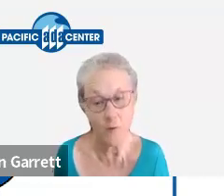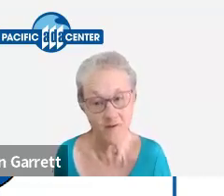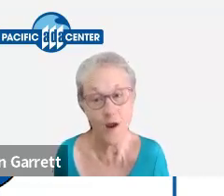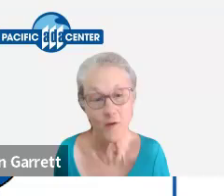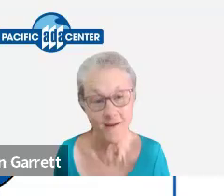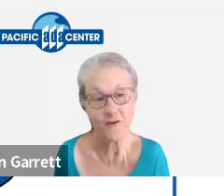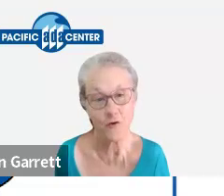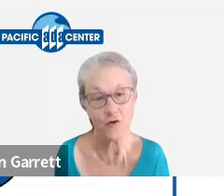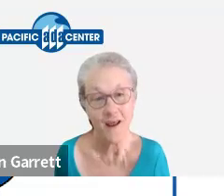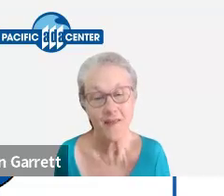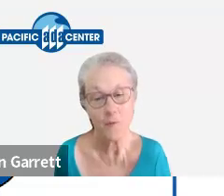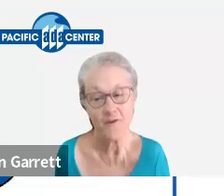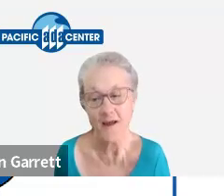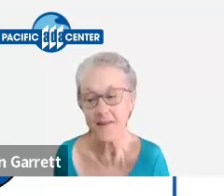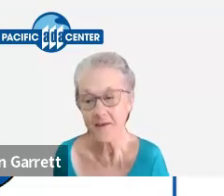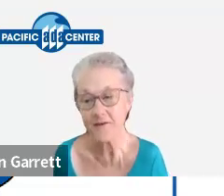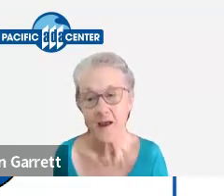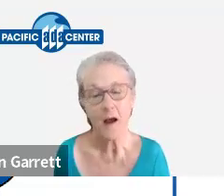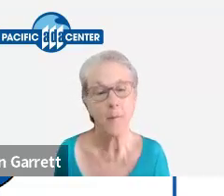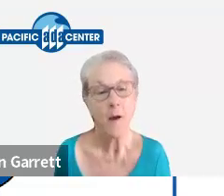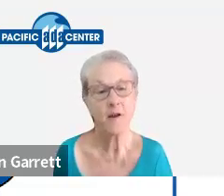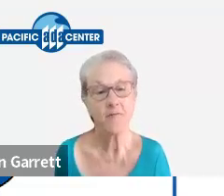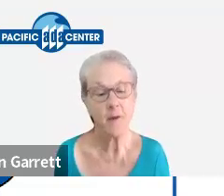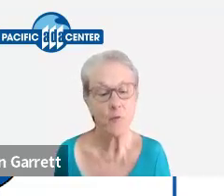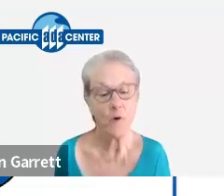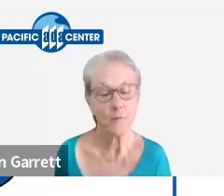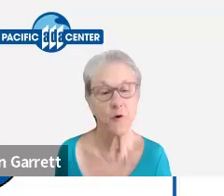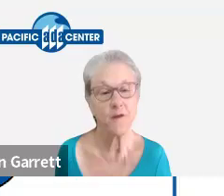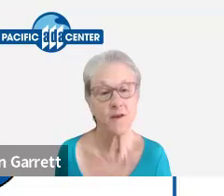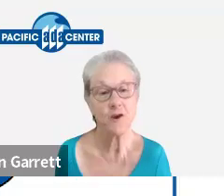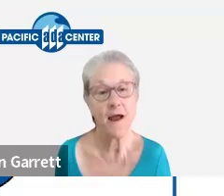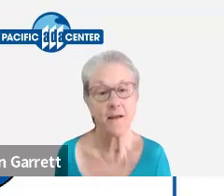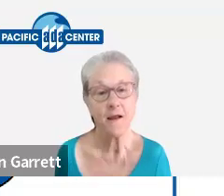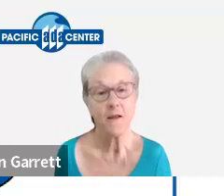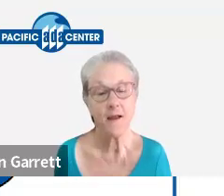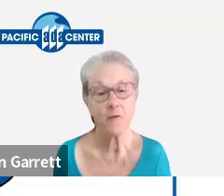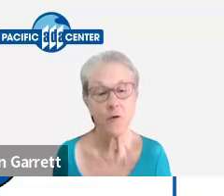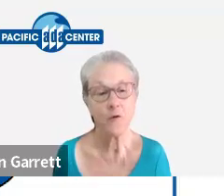wasn't the only institution that was like this. But if people want to put in the chat like Sonya